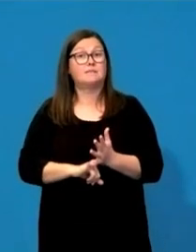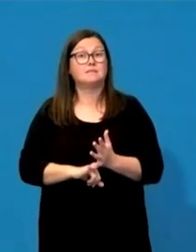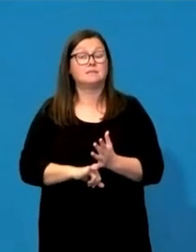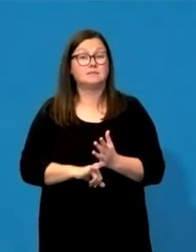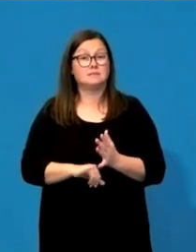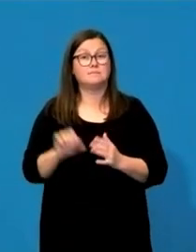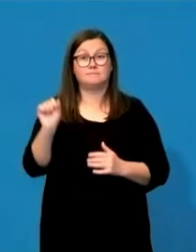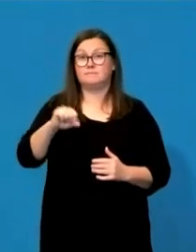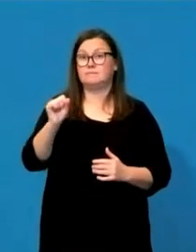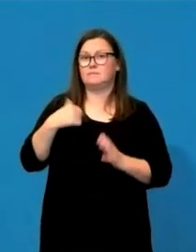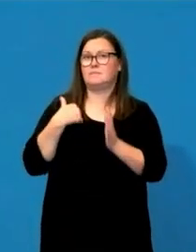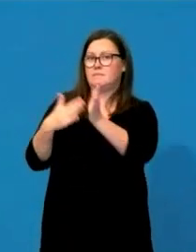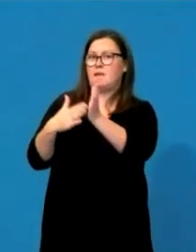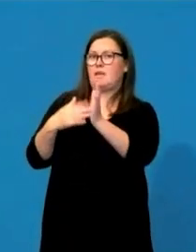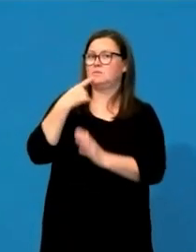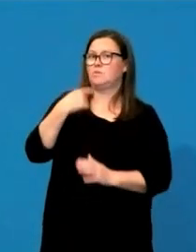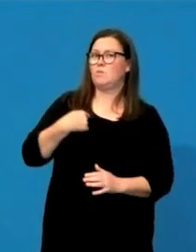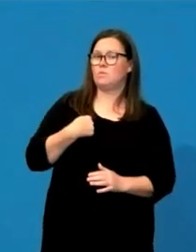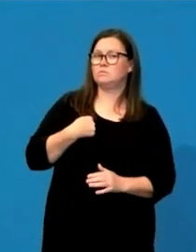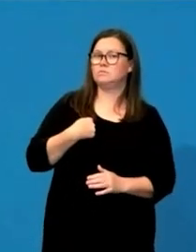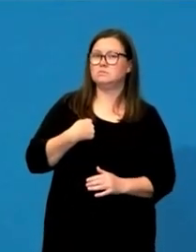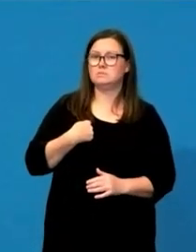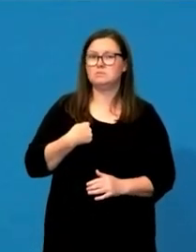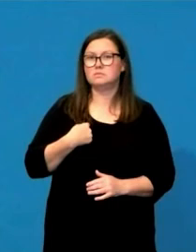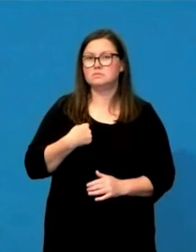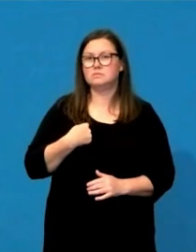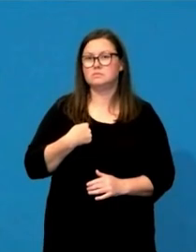I first heard about it from my mother saying - you know, because I had told her my